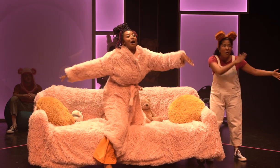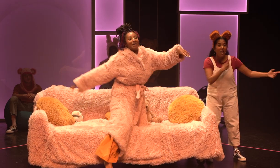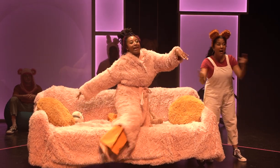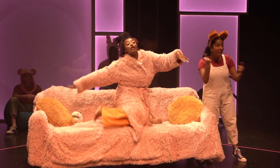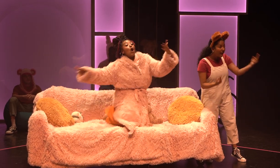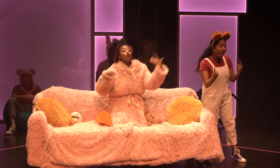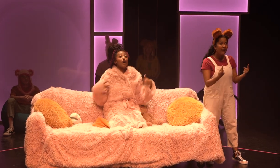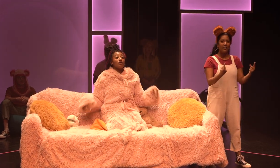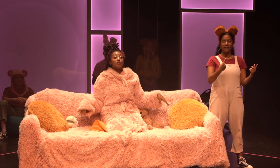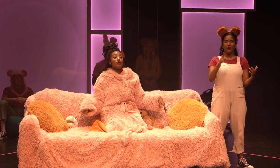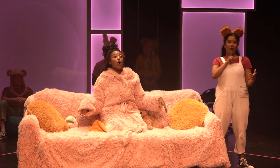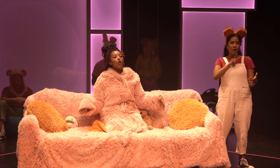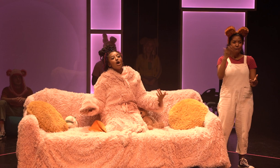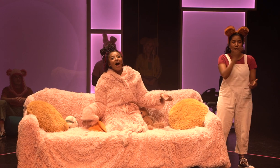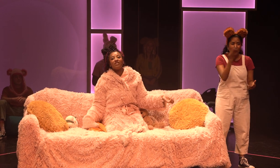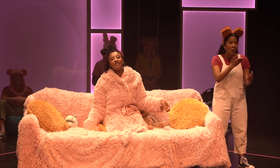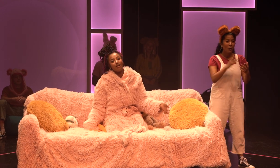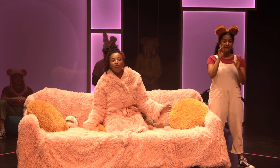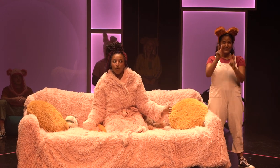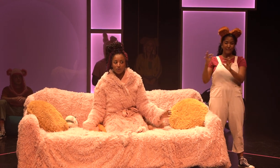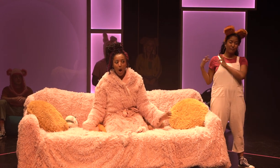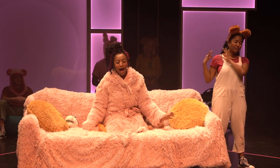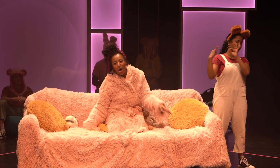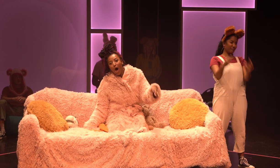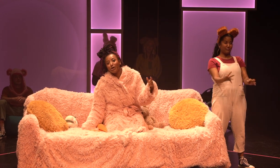Everyone's coming. All the girls from school who I haven't seen for time. Her